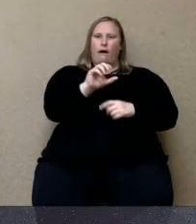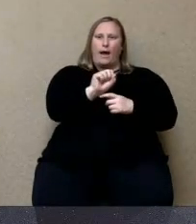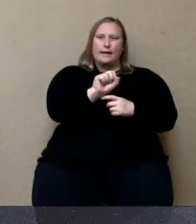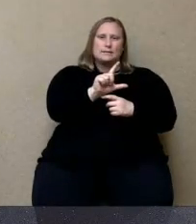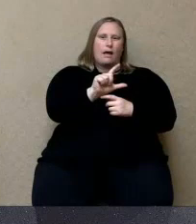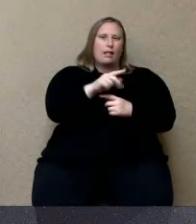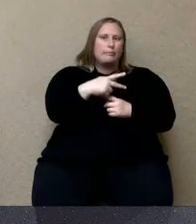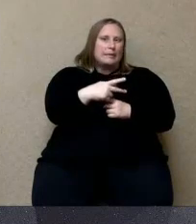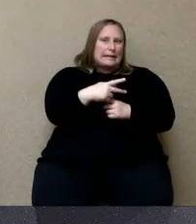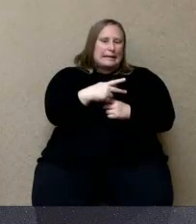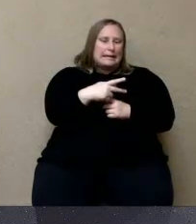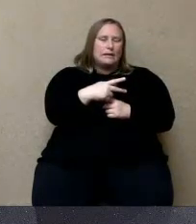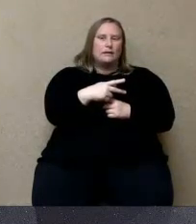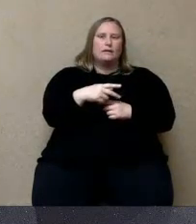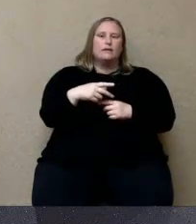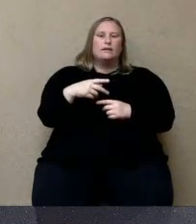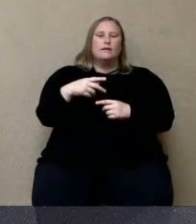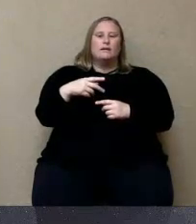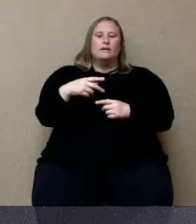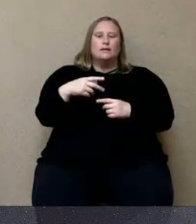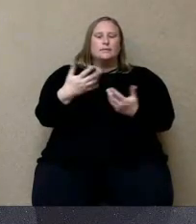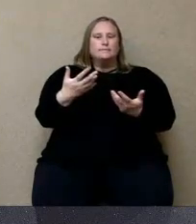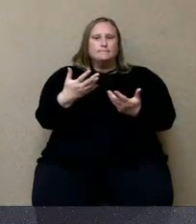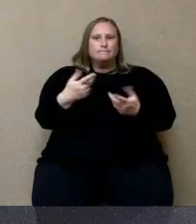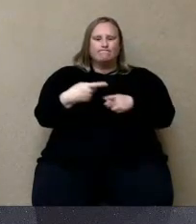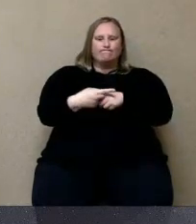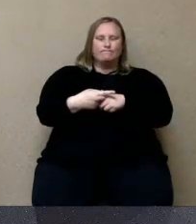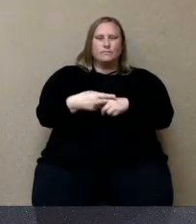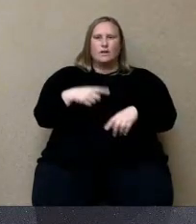As an independent living consultant I was contacted